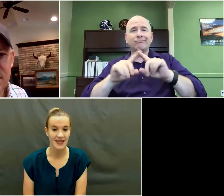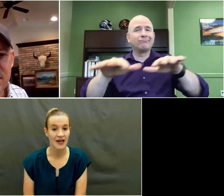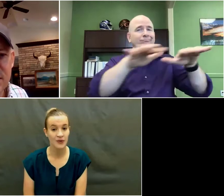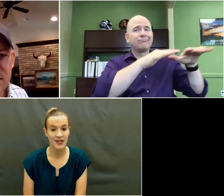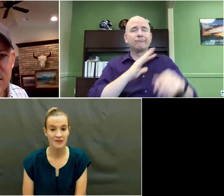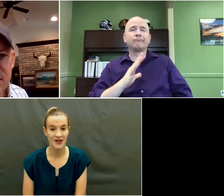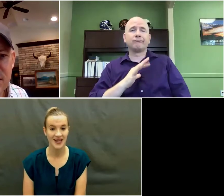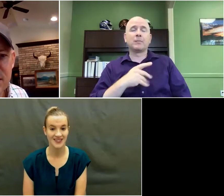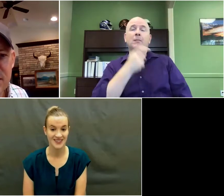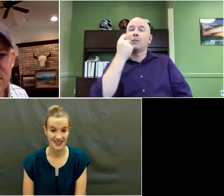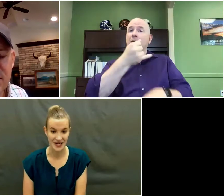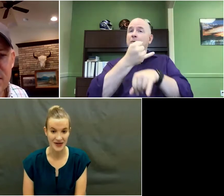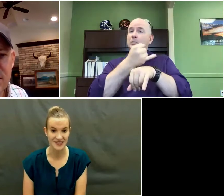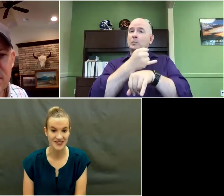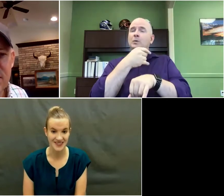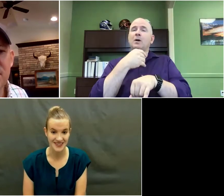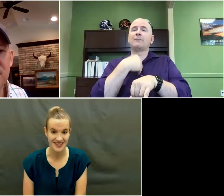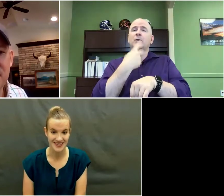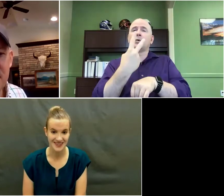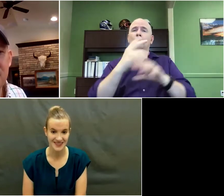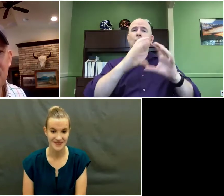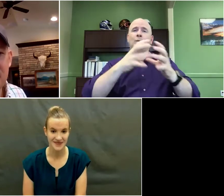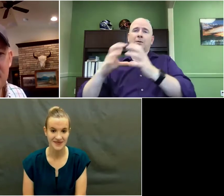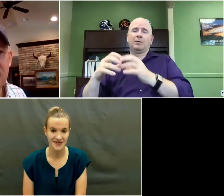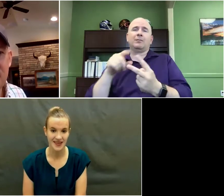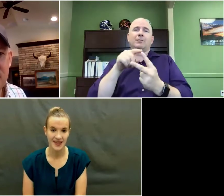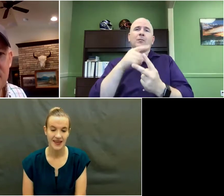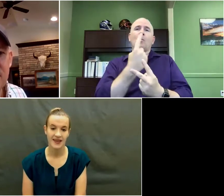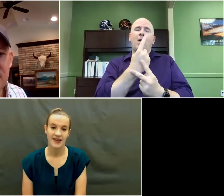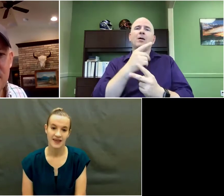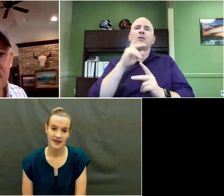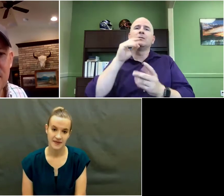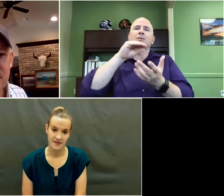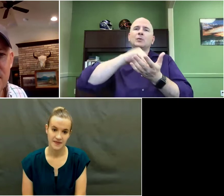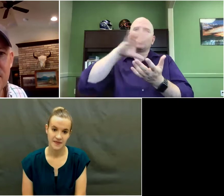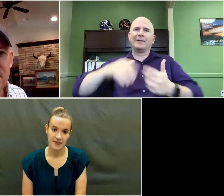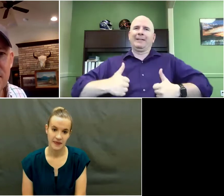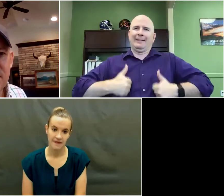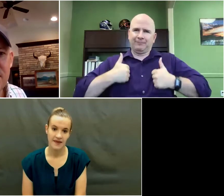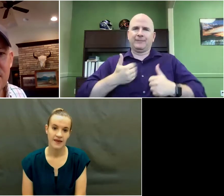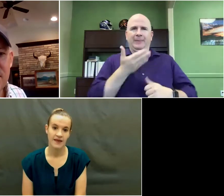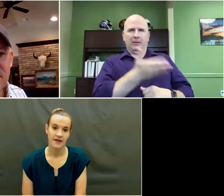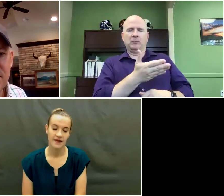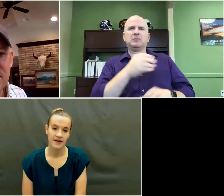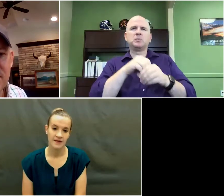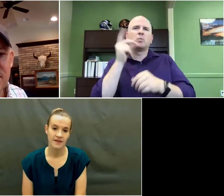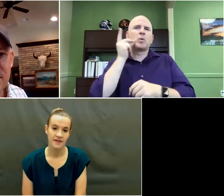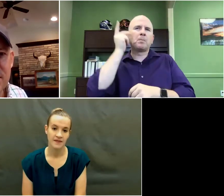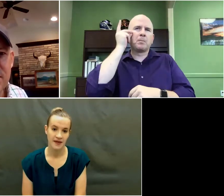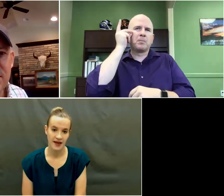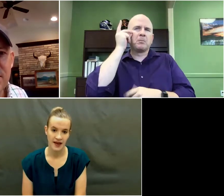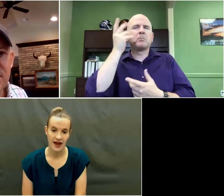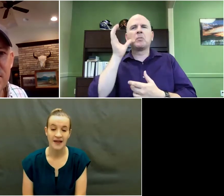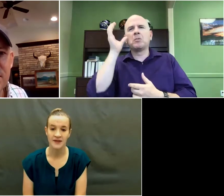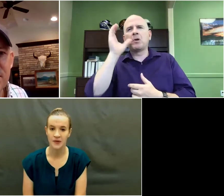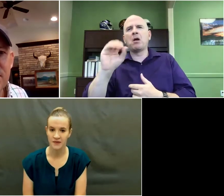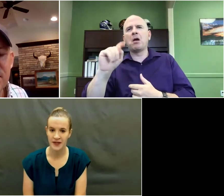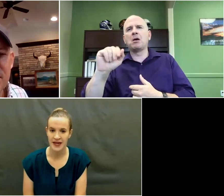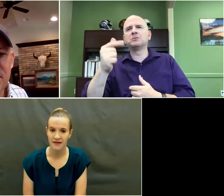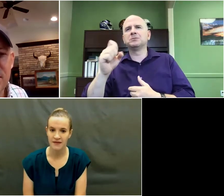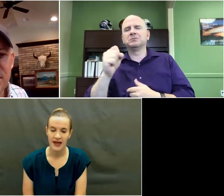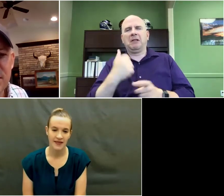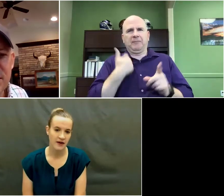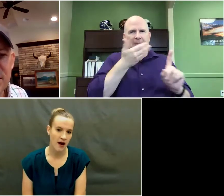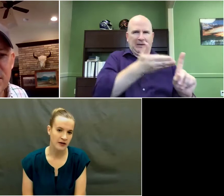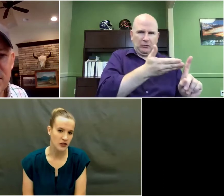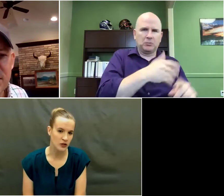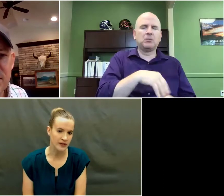everyone communicates in sign language. At the School for the Deaf, there are two different